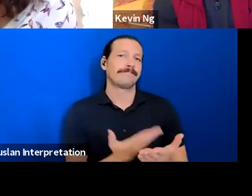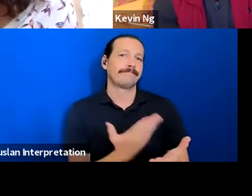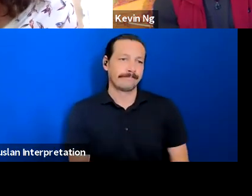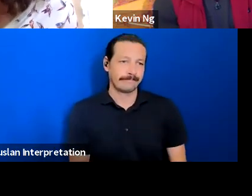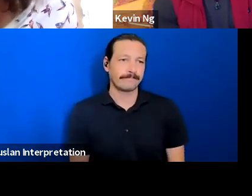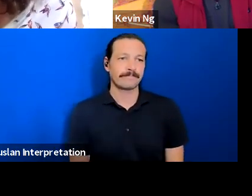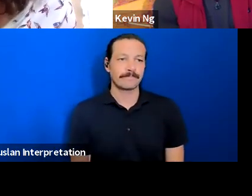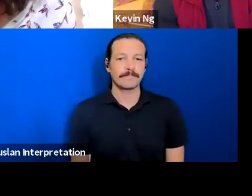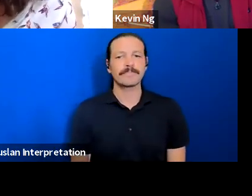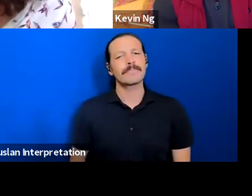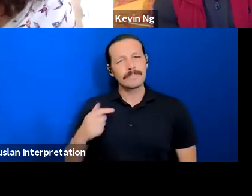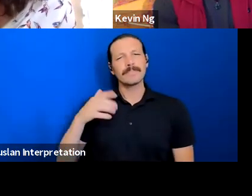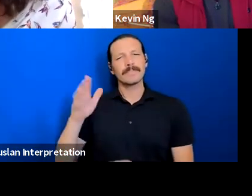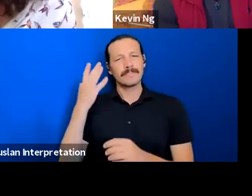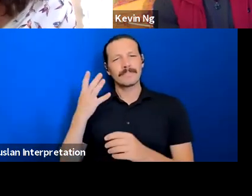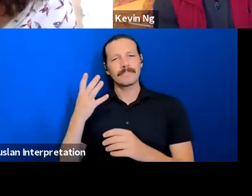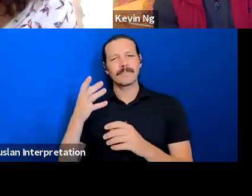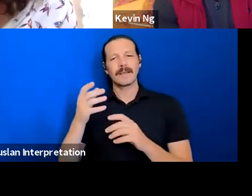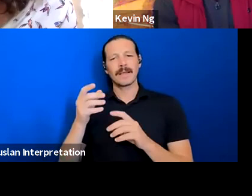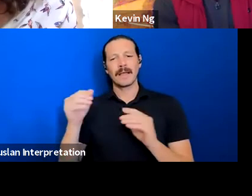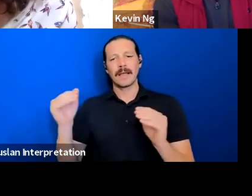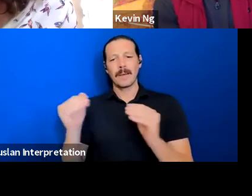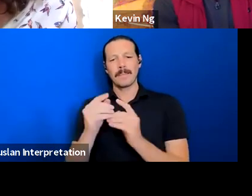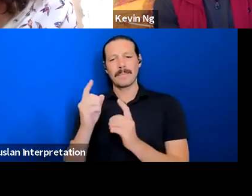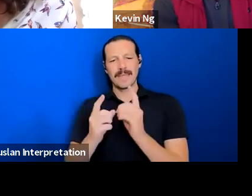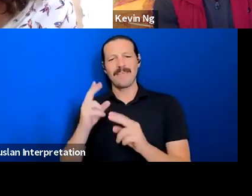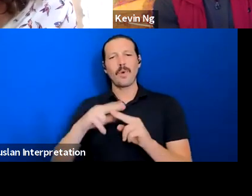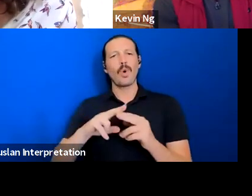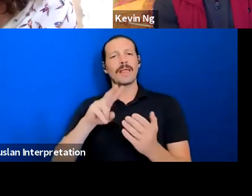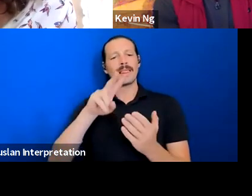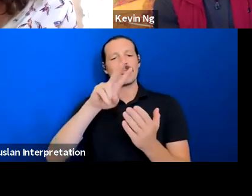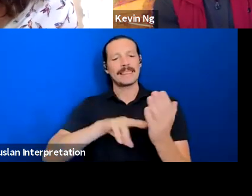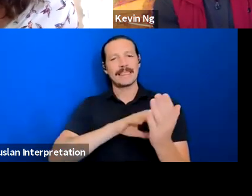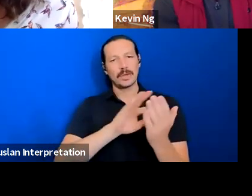literature panels, so that's all focused on literature and the